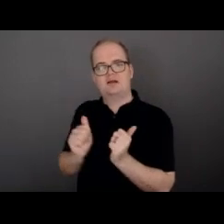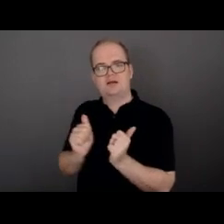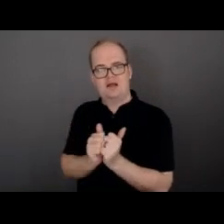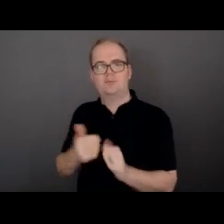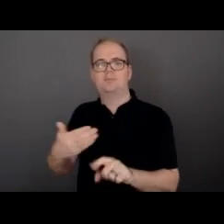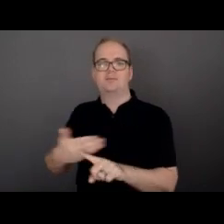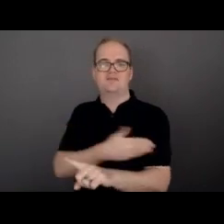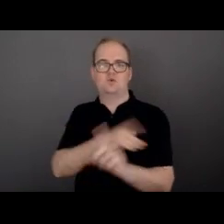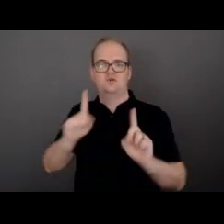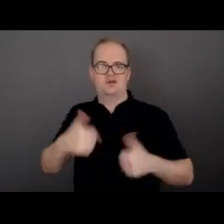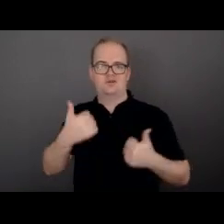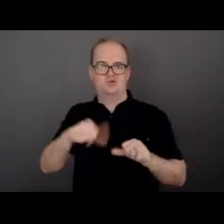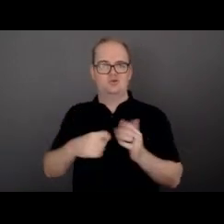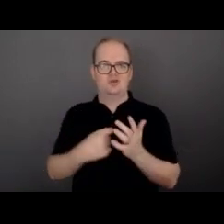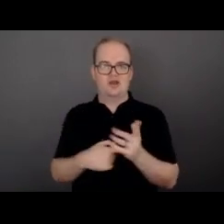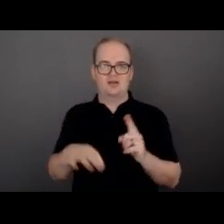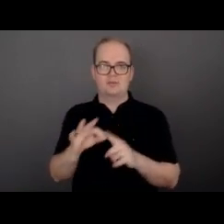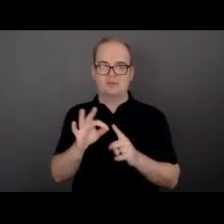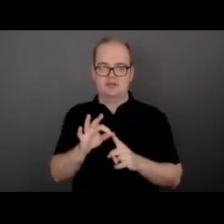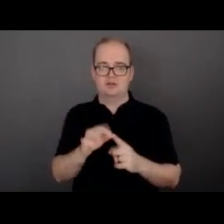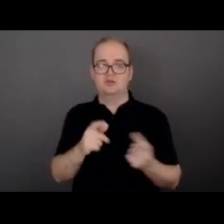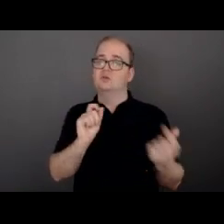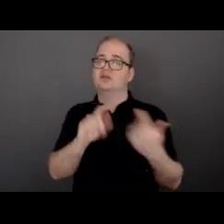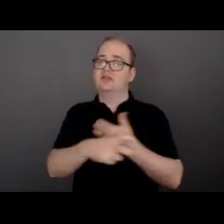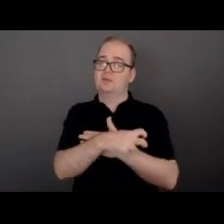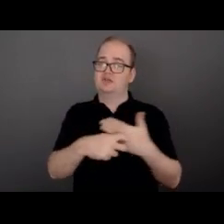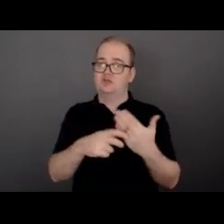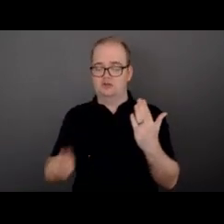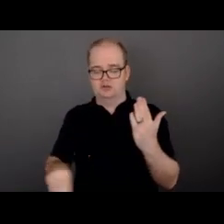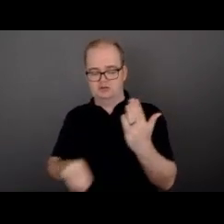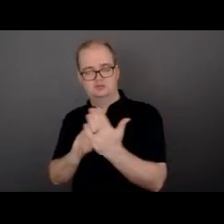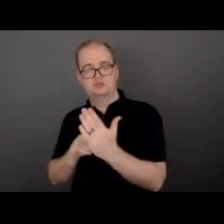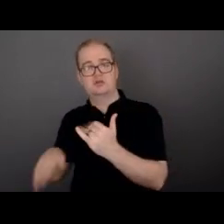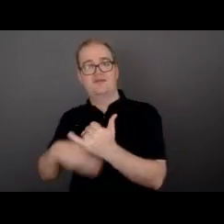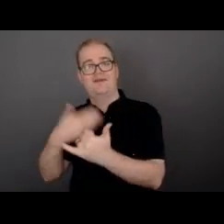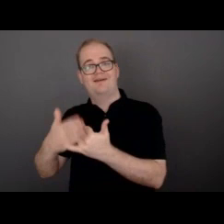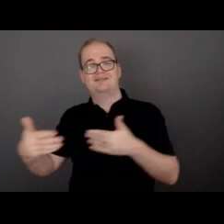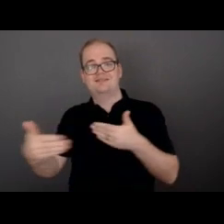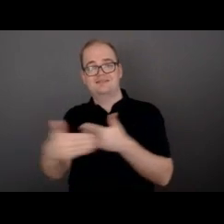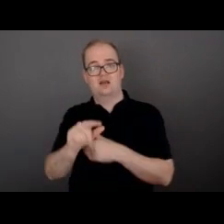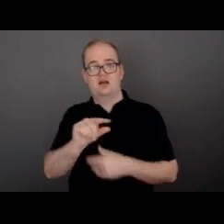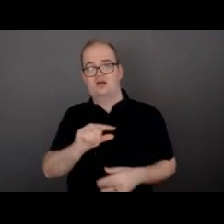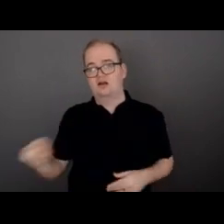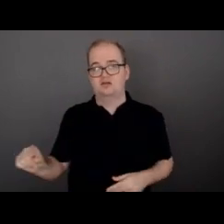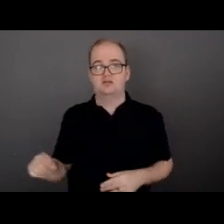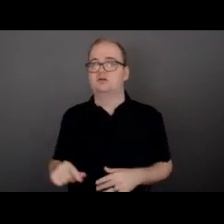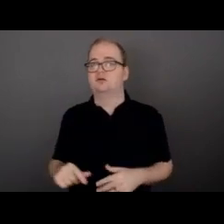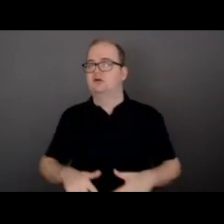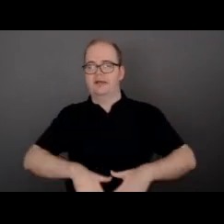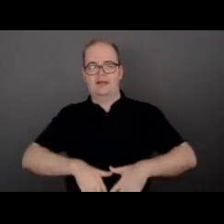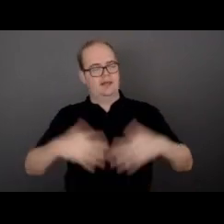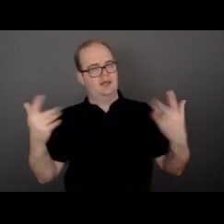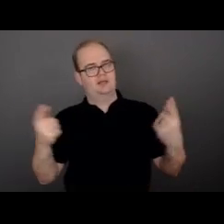So the email address I have at the end is everyone is welcome to get in touch with me